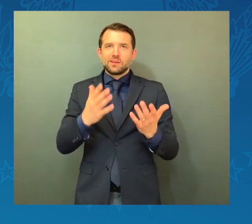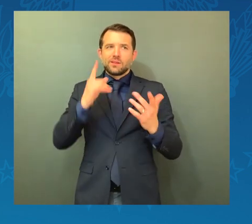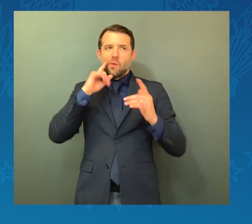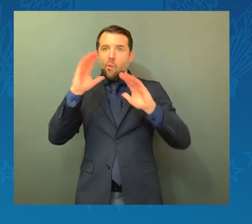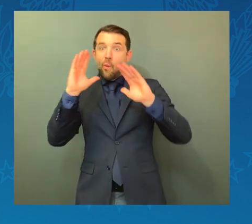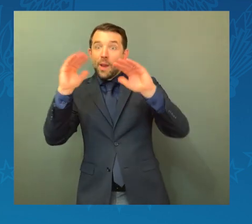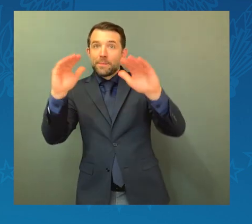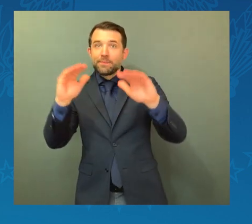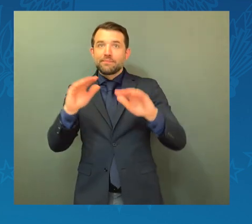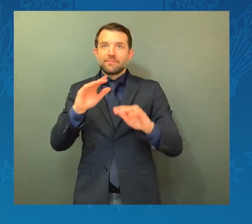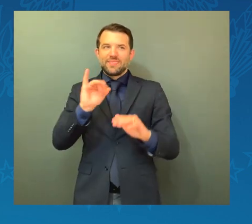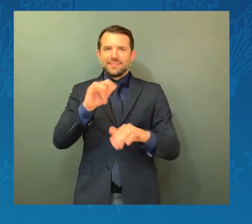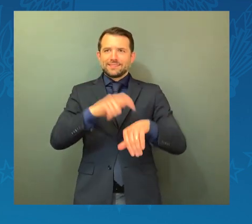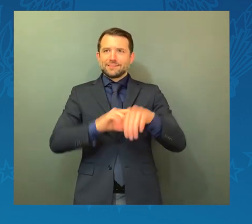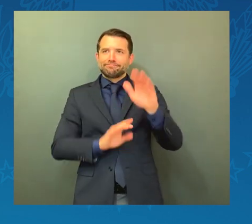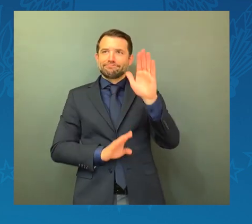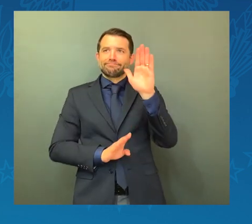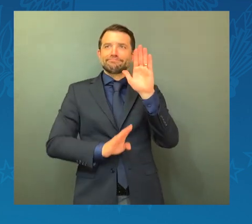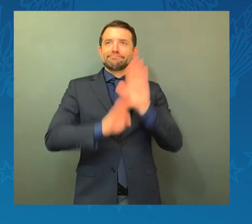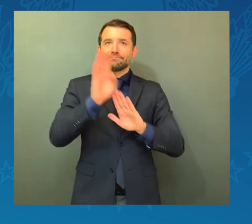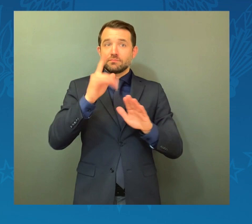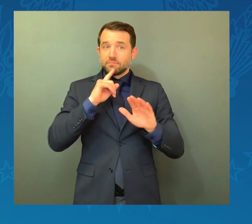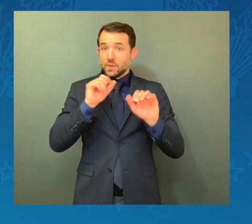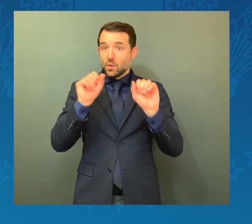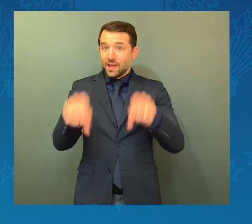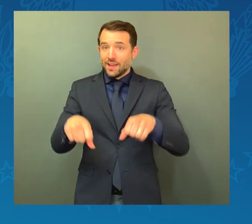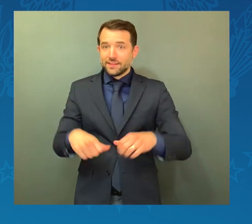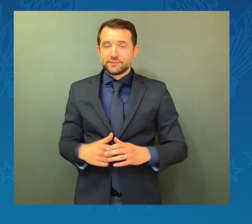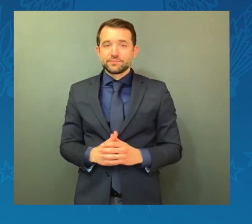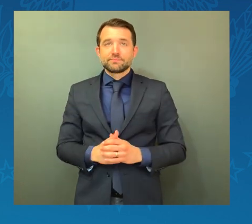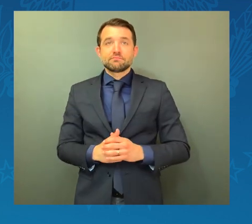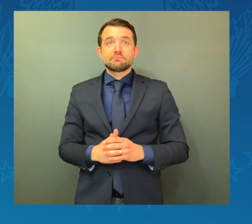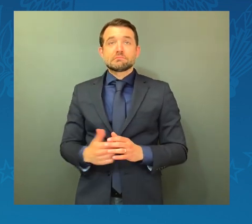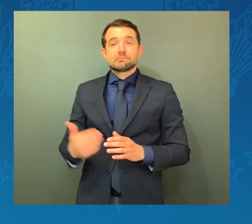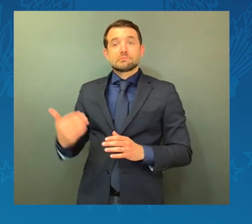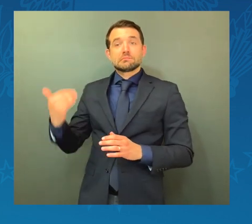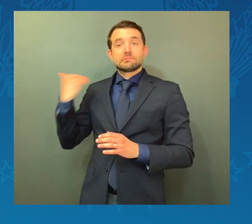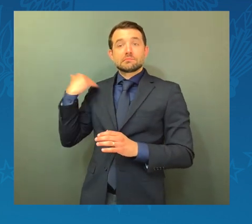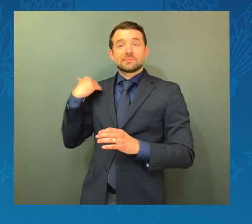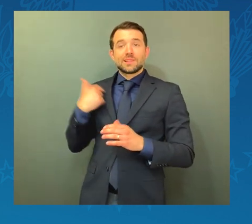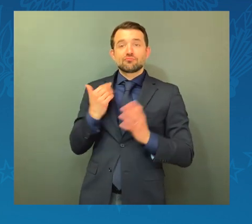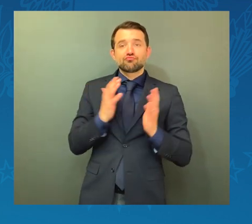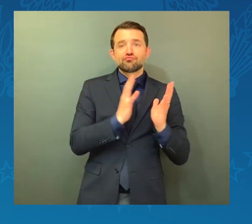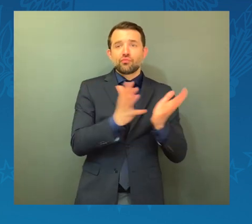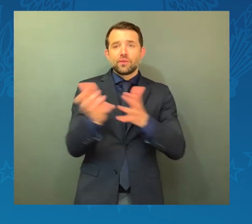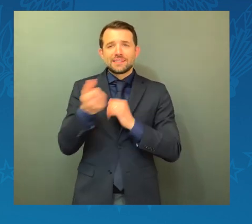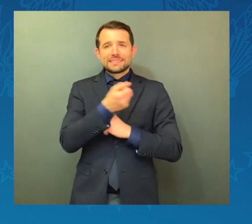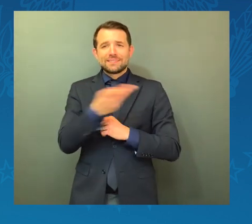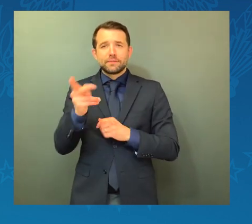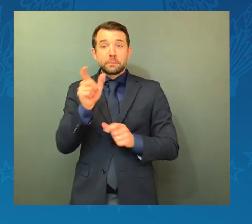And I shared with a couple of folks earlier -- I did check in with him actually after we first came into office,